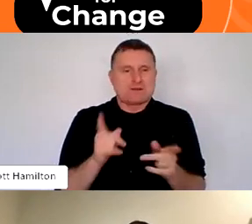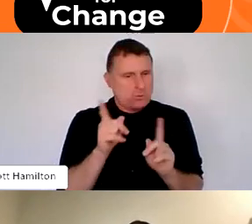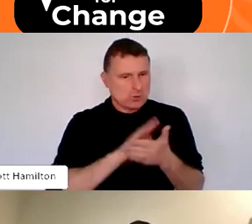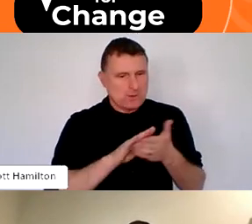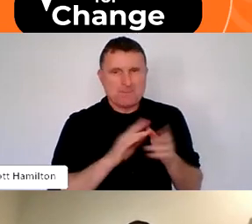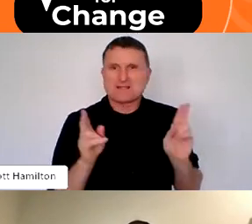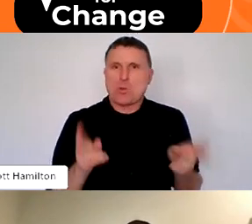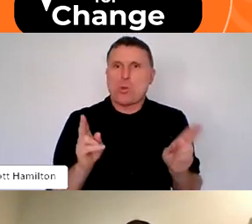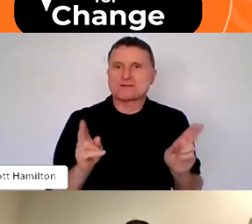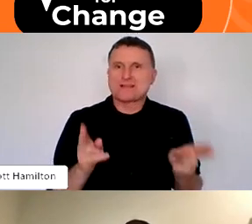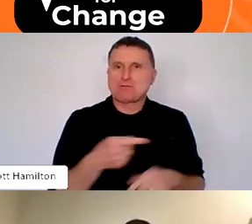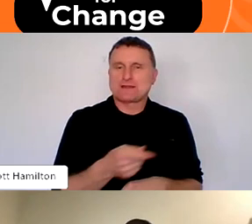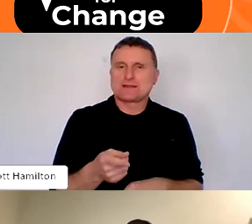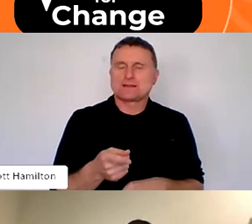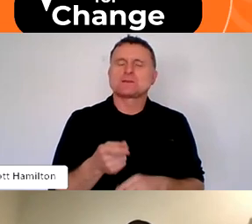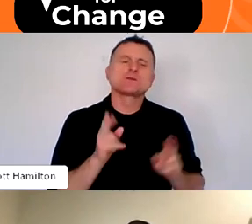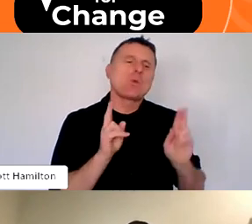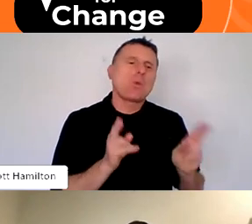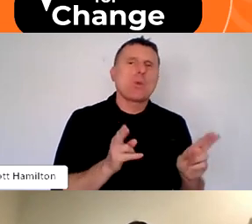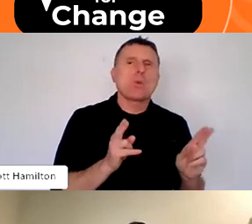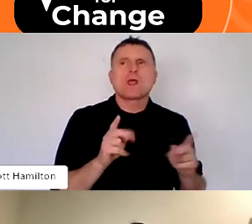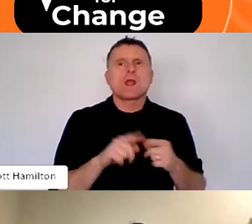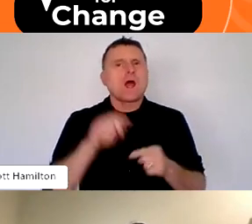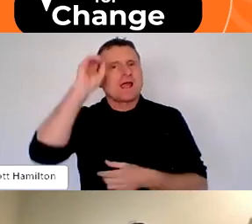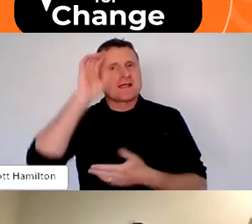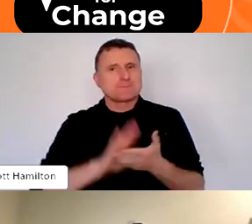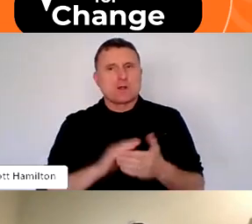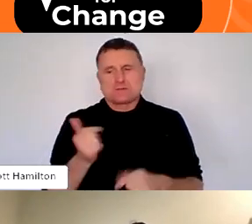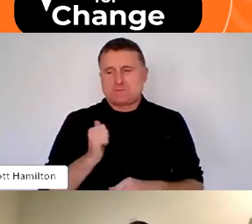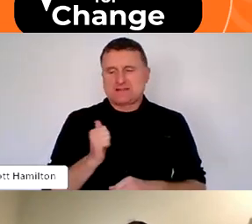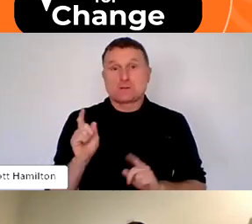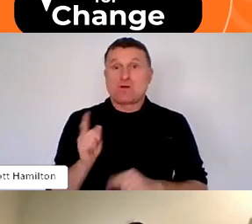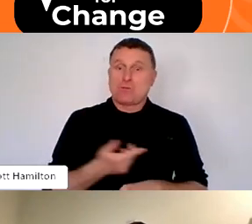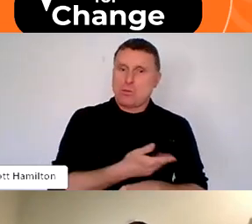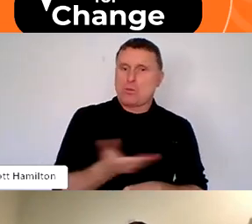experience that can be expected for all children, so that children